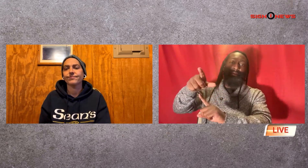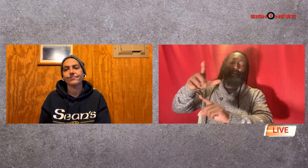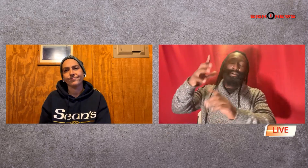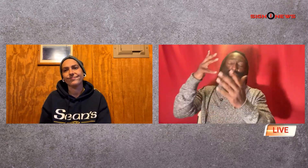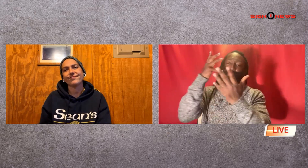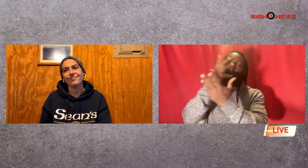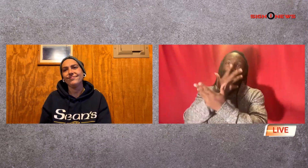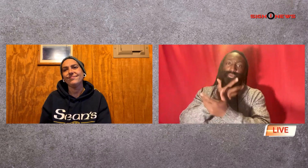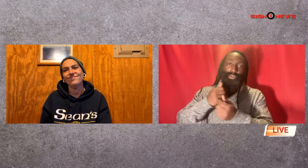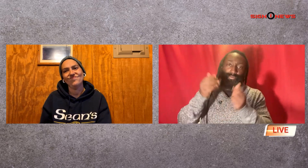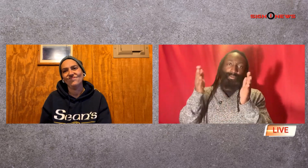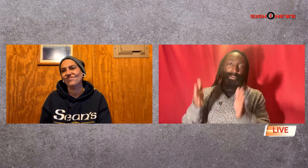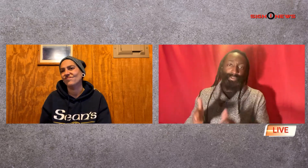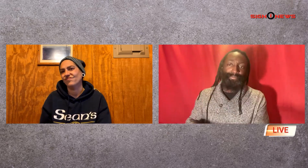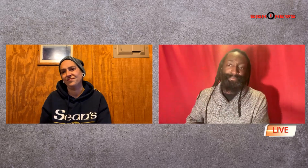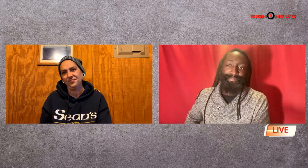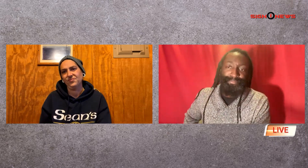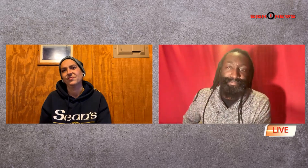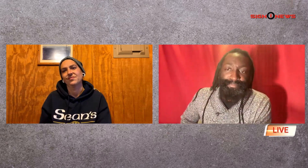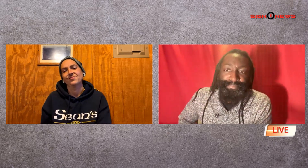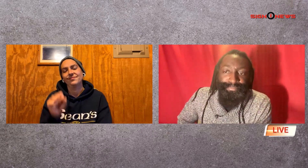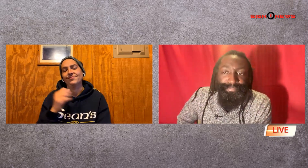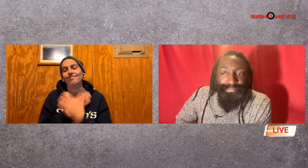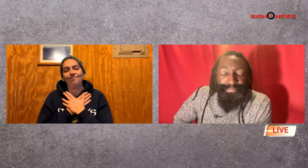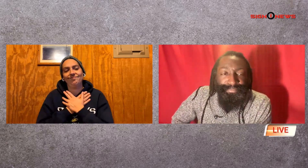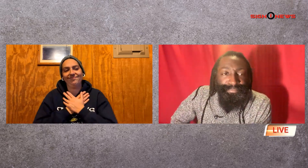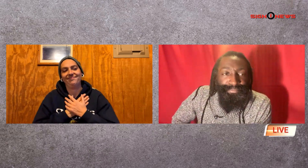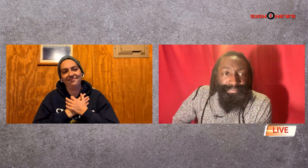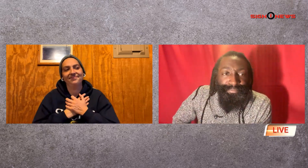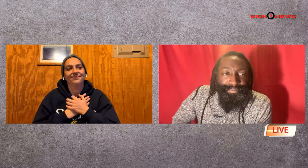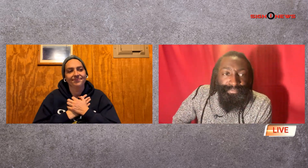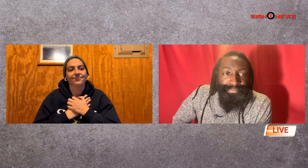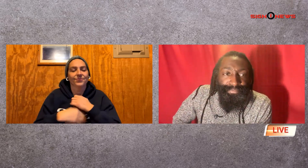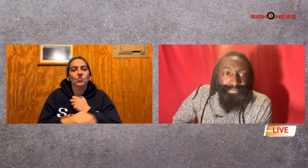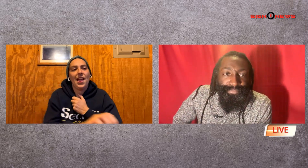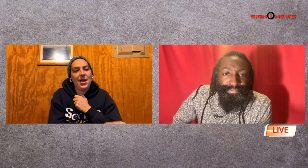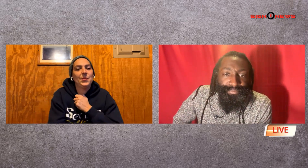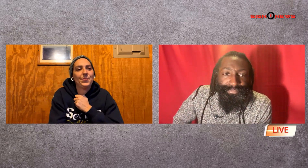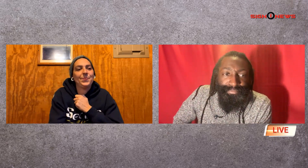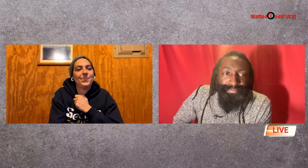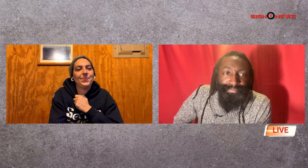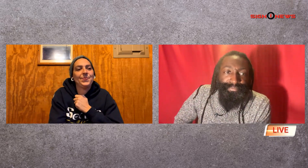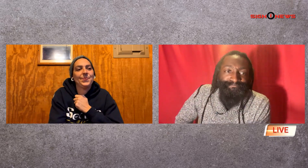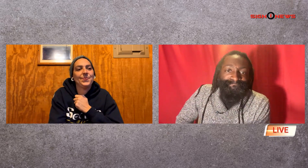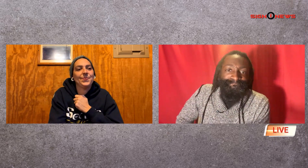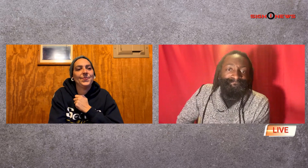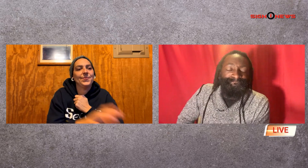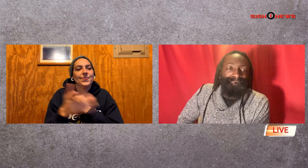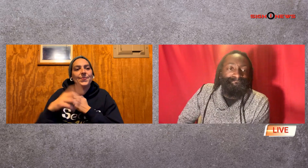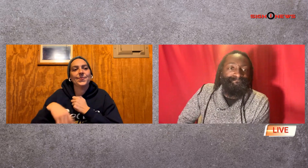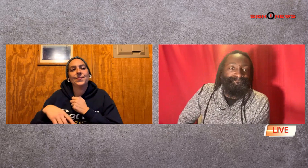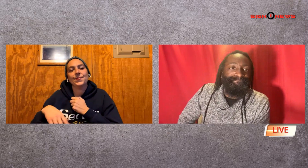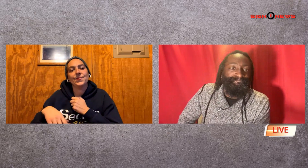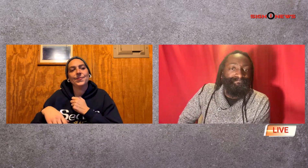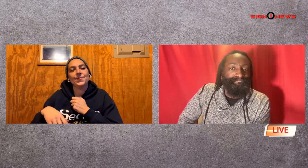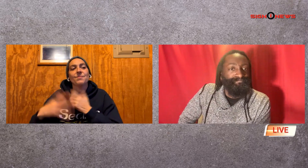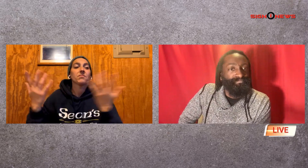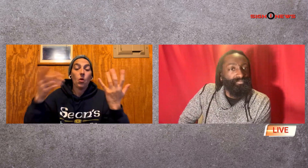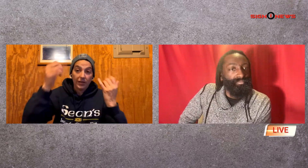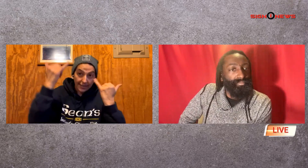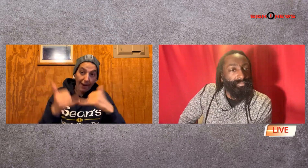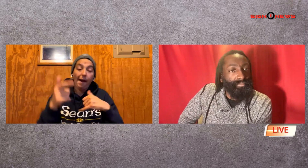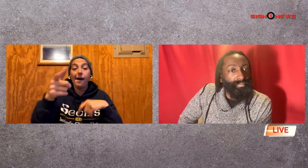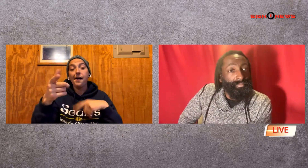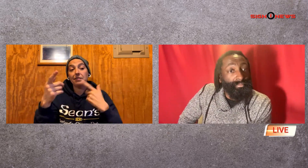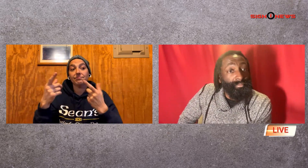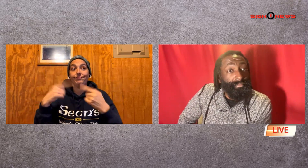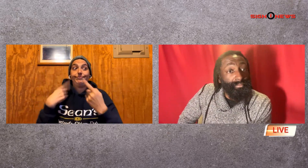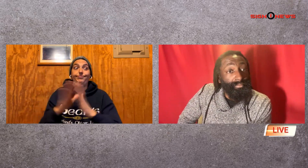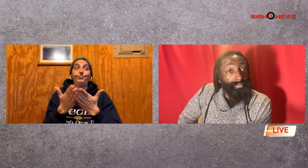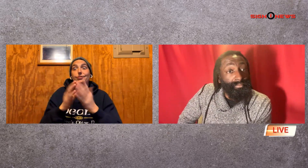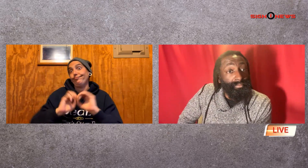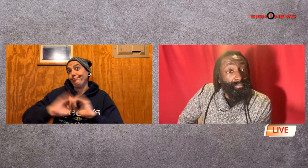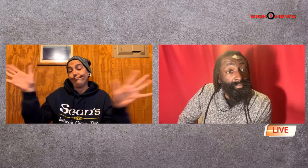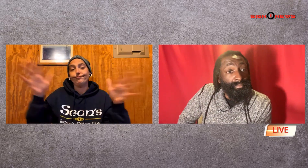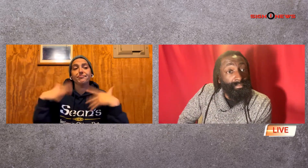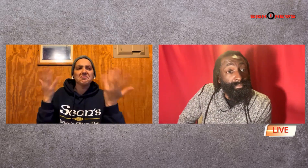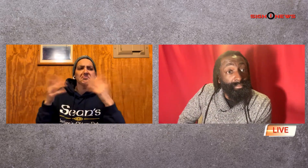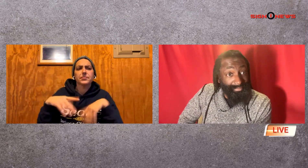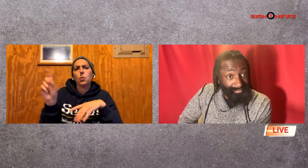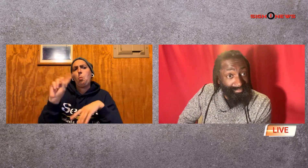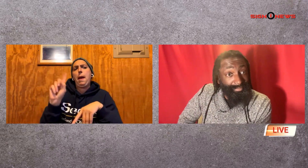but the communication in this project was just beautiful